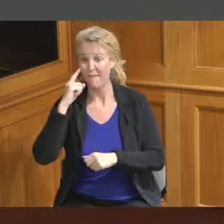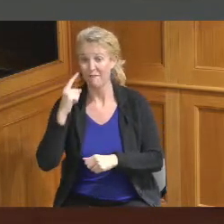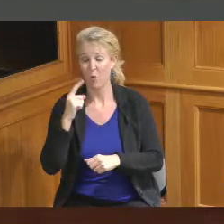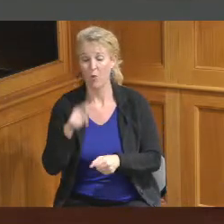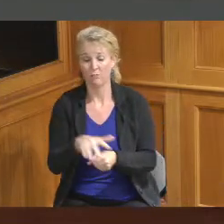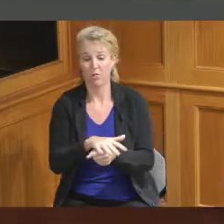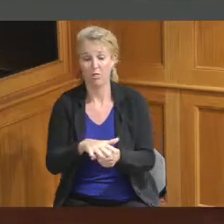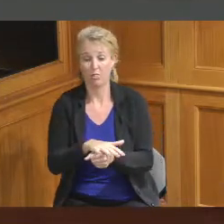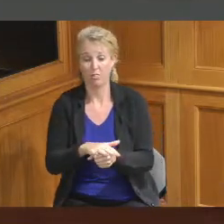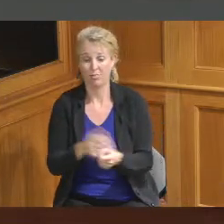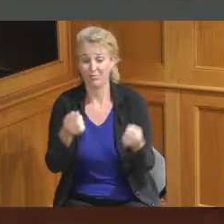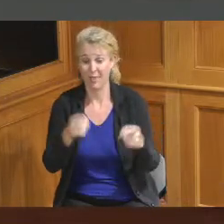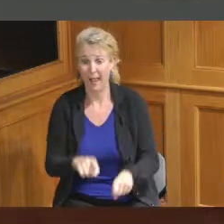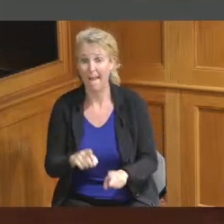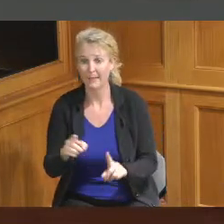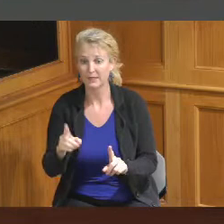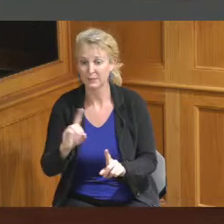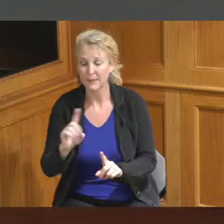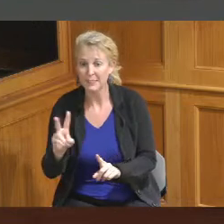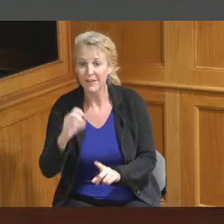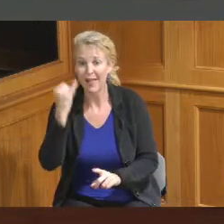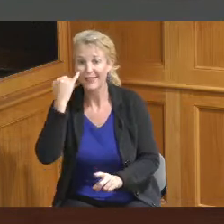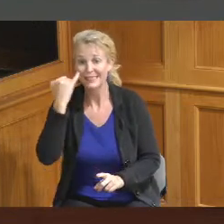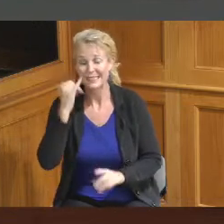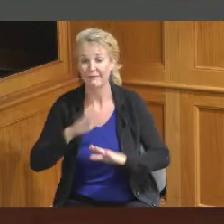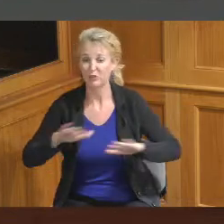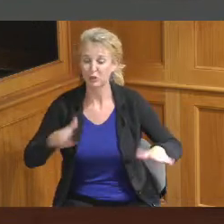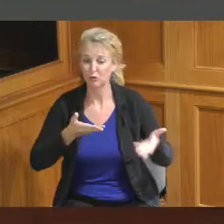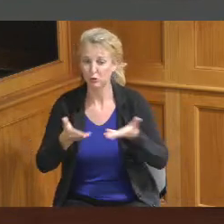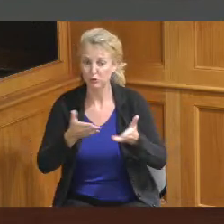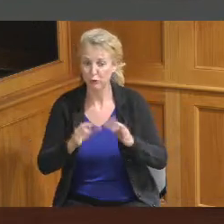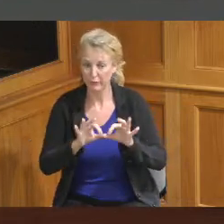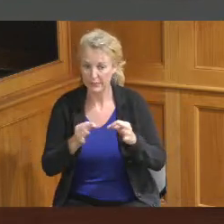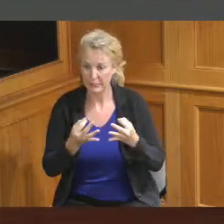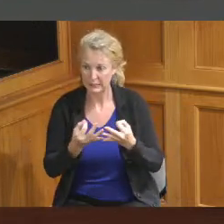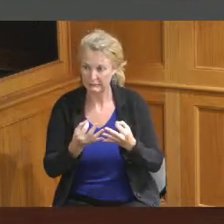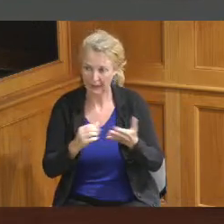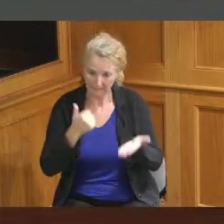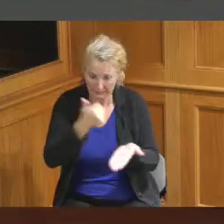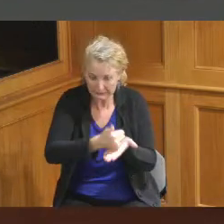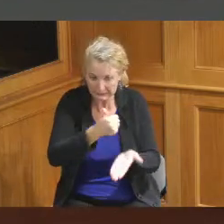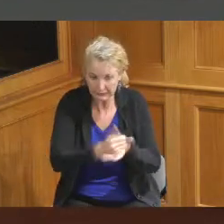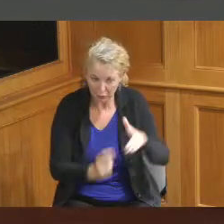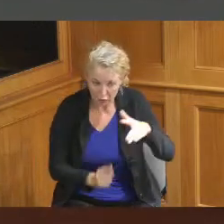when there are children services families that are involved so that that on-site service by